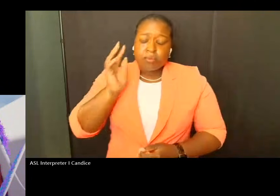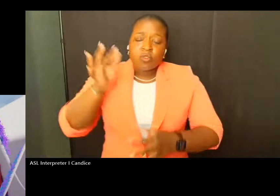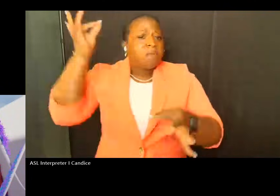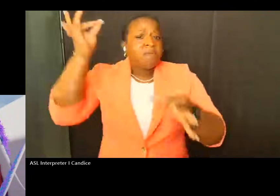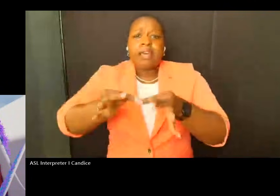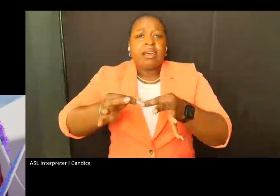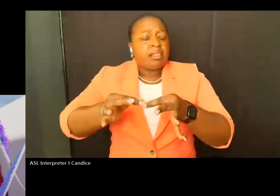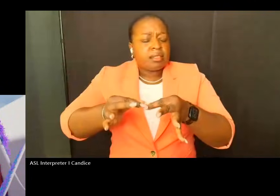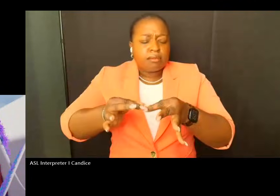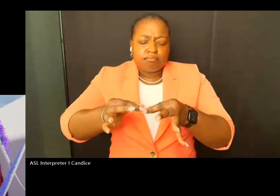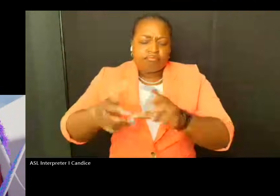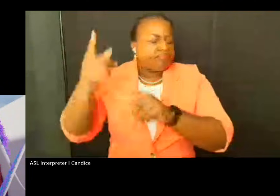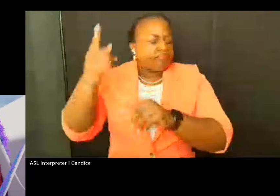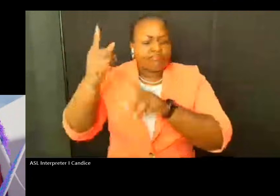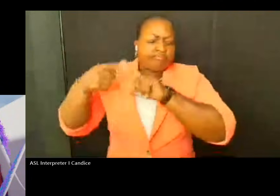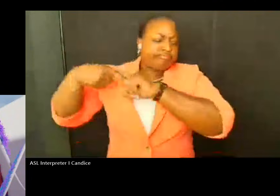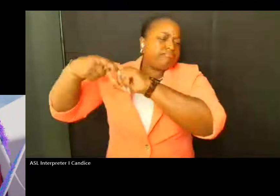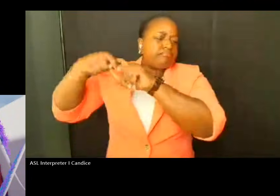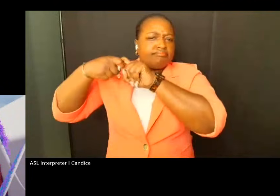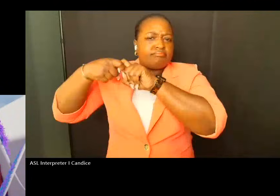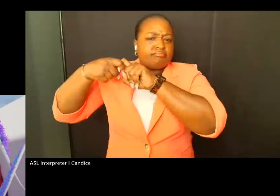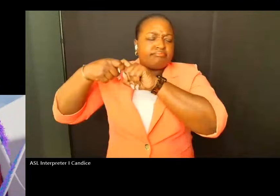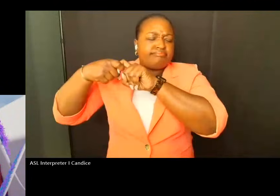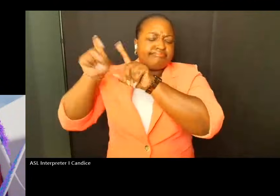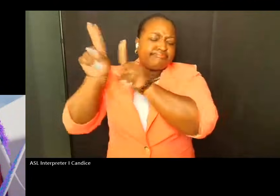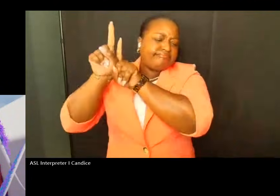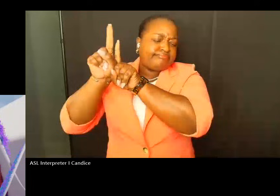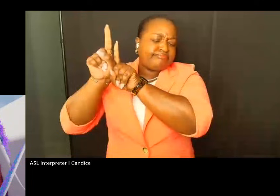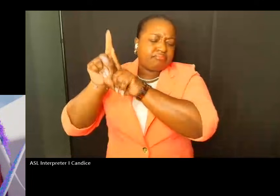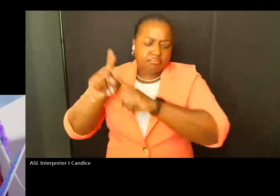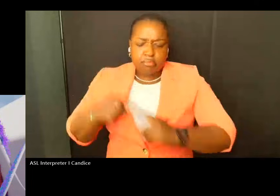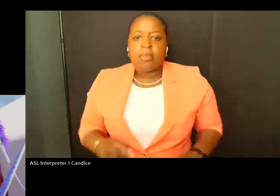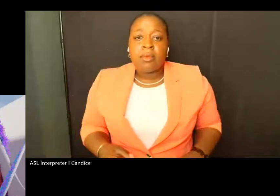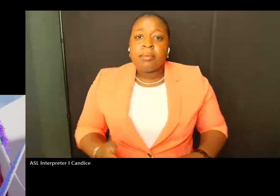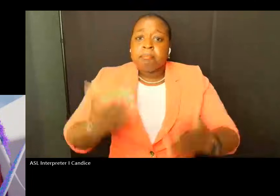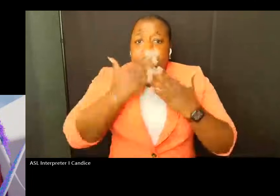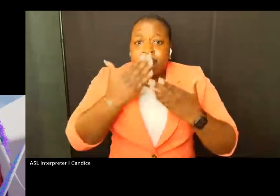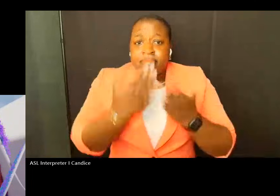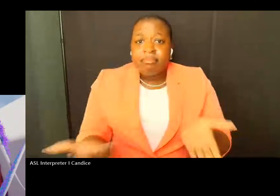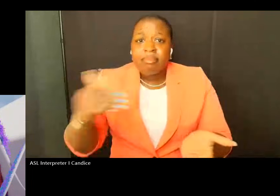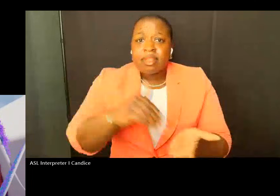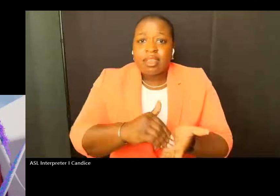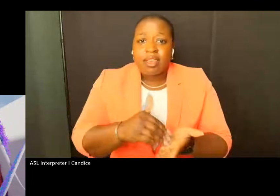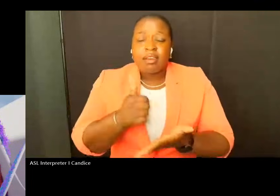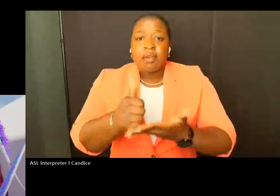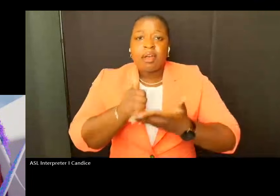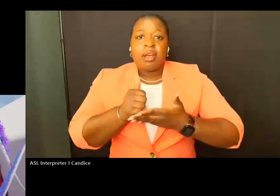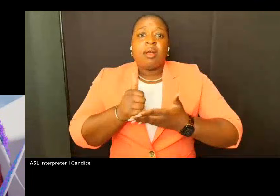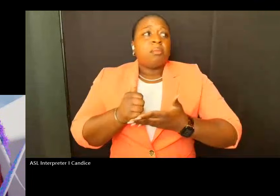this journey. But I thank you all again for having me, allowing me to share this testimony. Again,